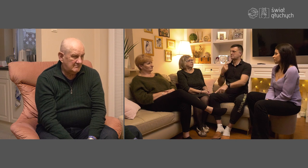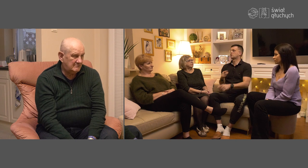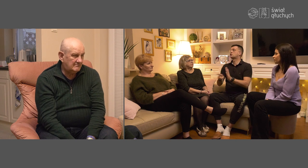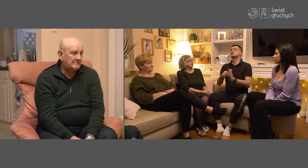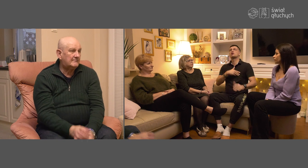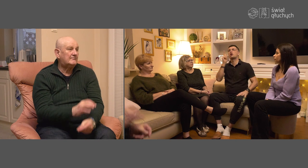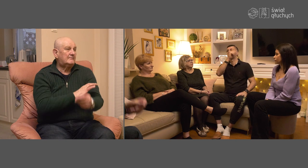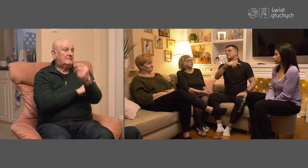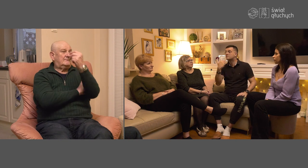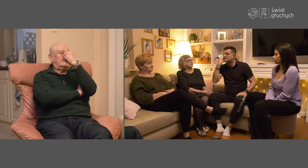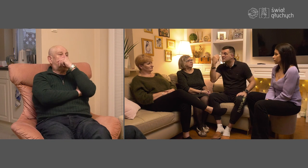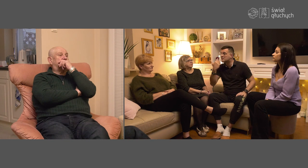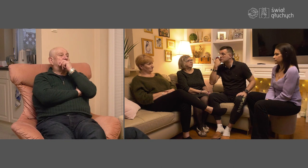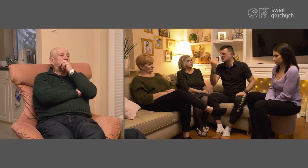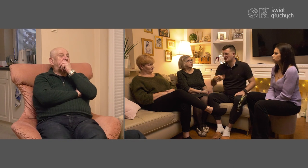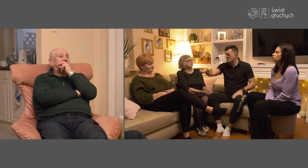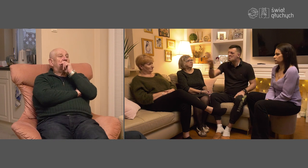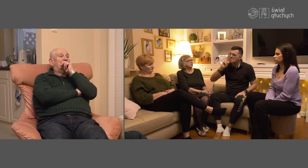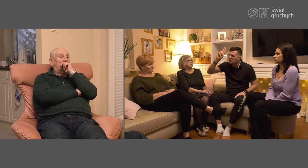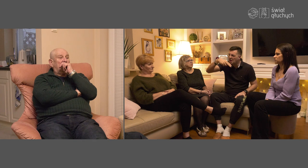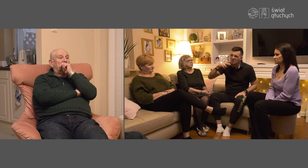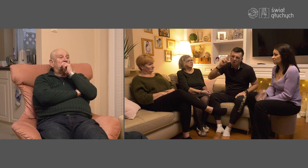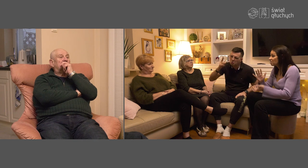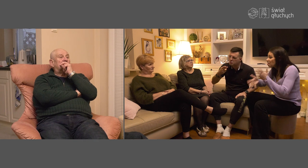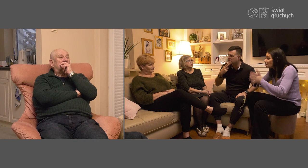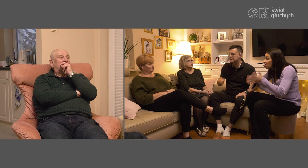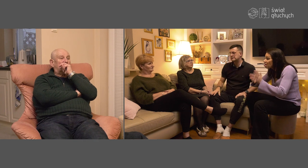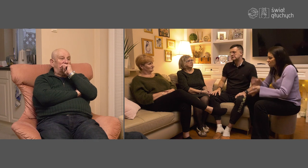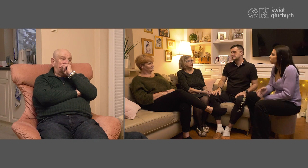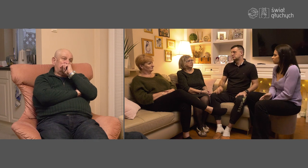There was a situation with a hearing son who was ashamed to go to school because they teased that his parents were deaf. [Monika]: Parents "wave their hands."